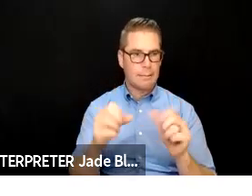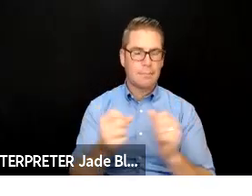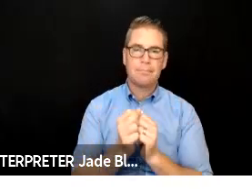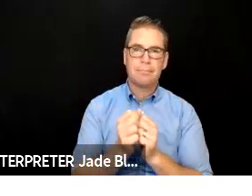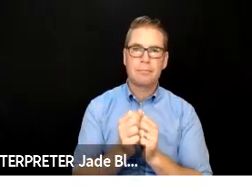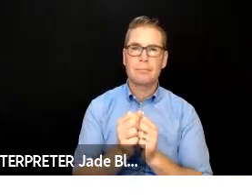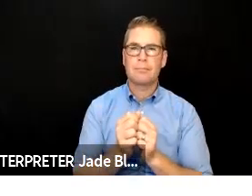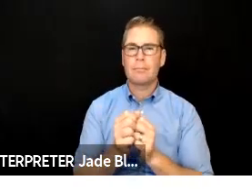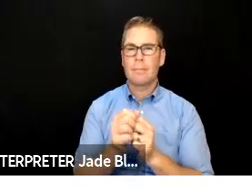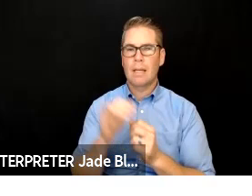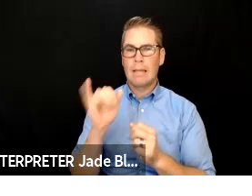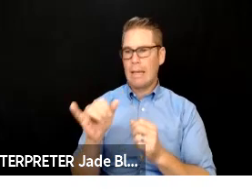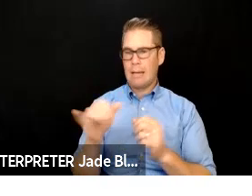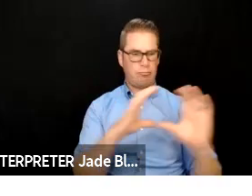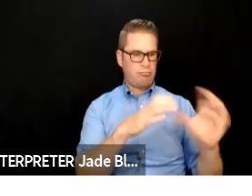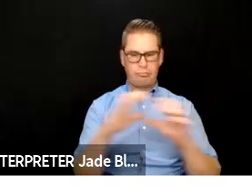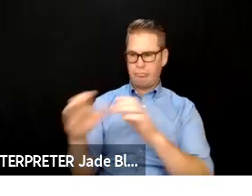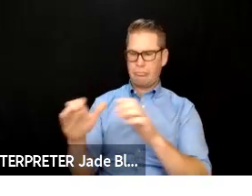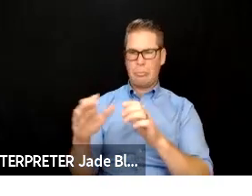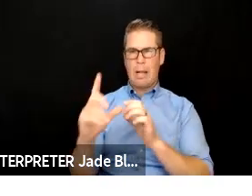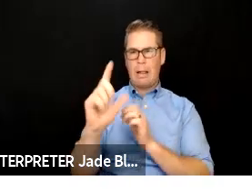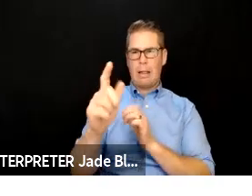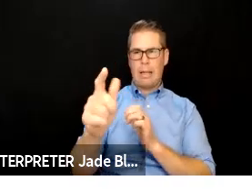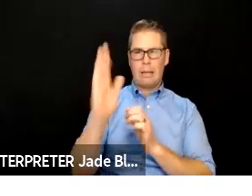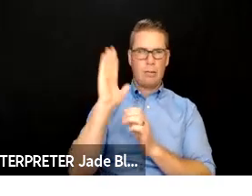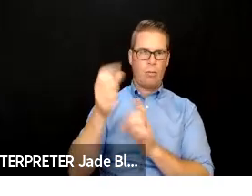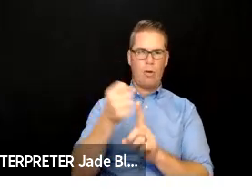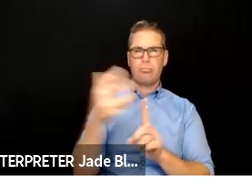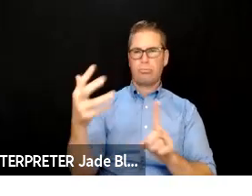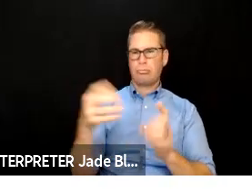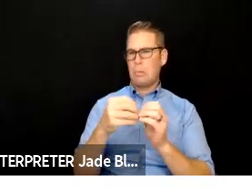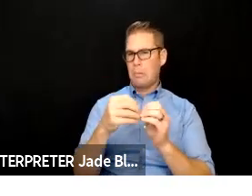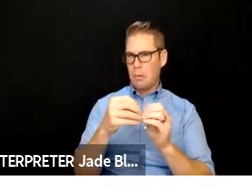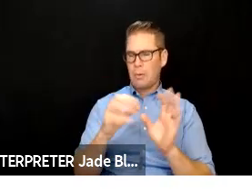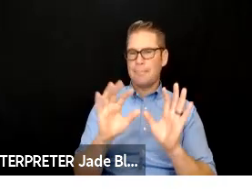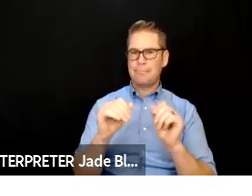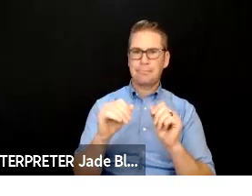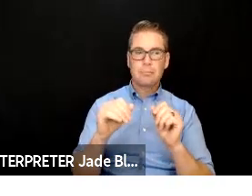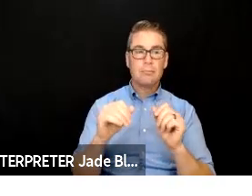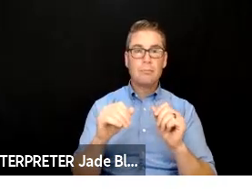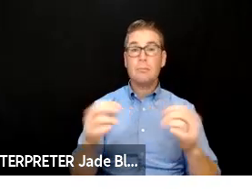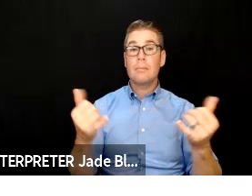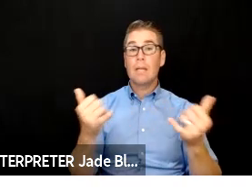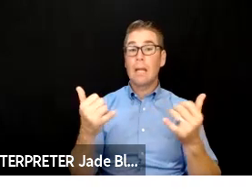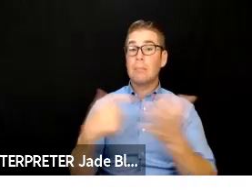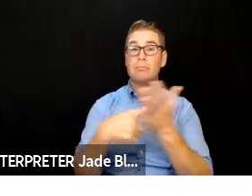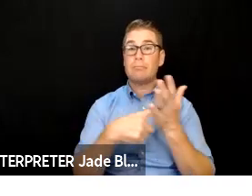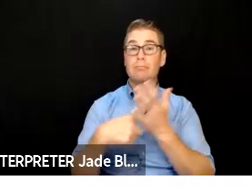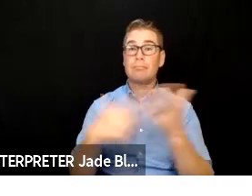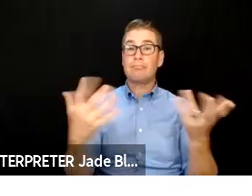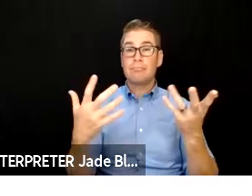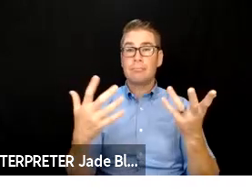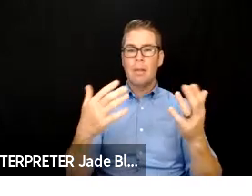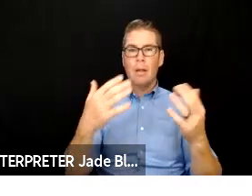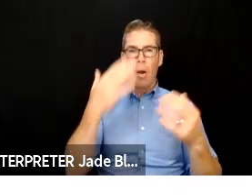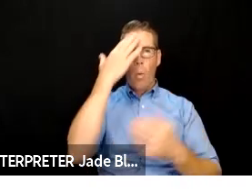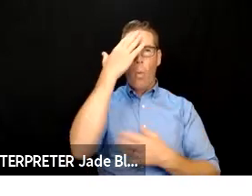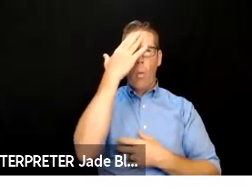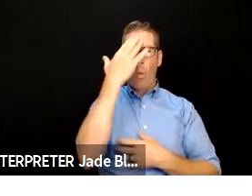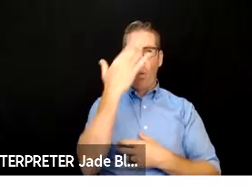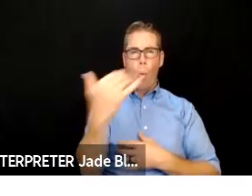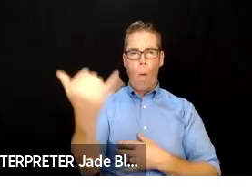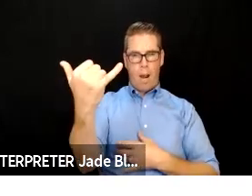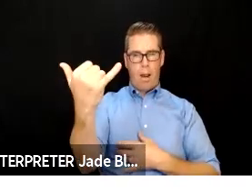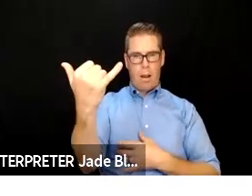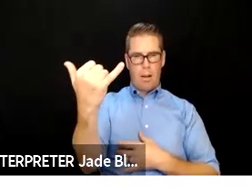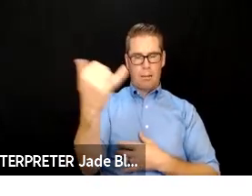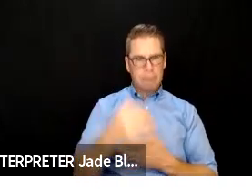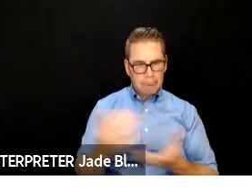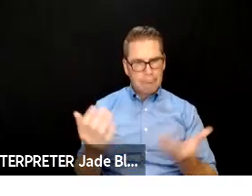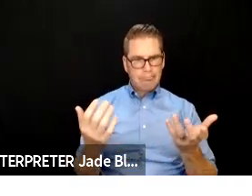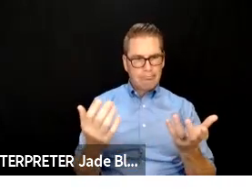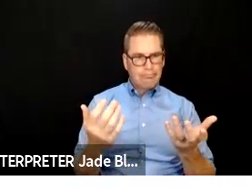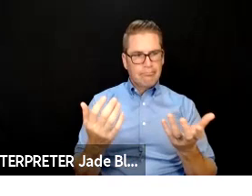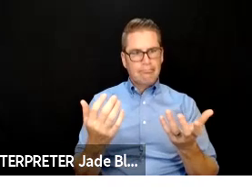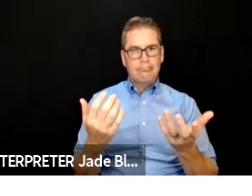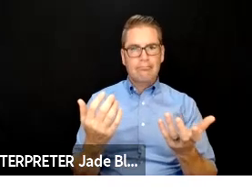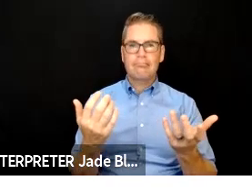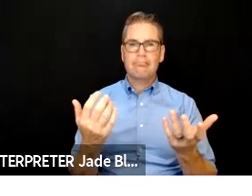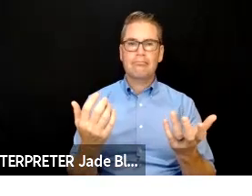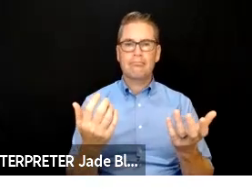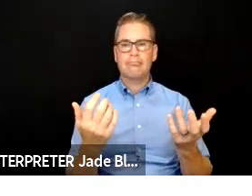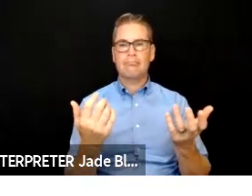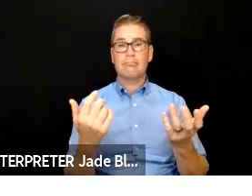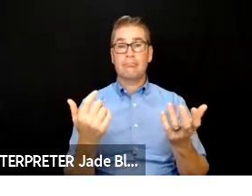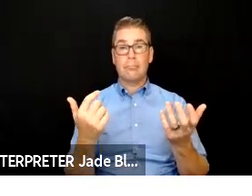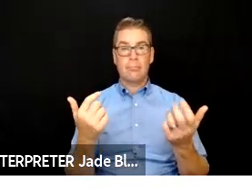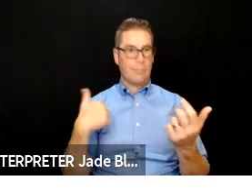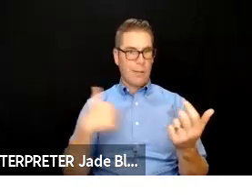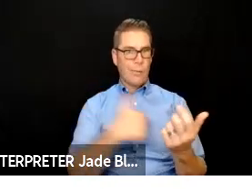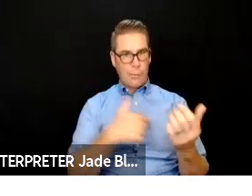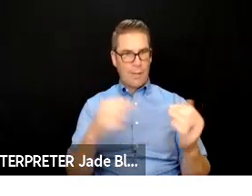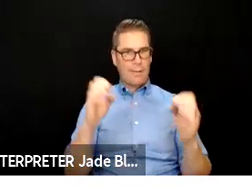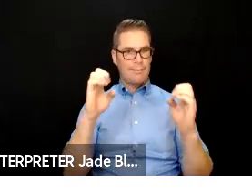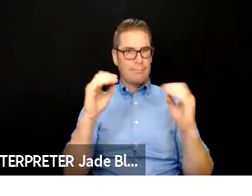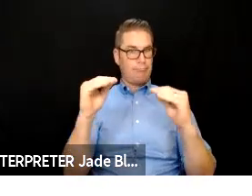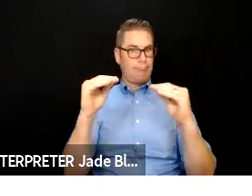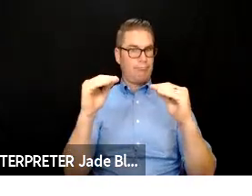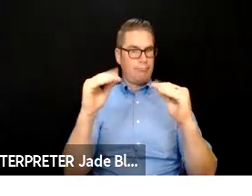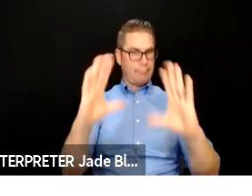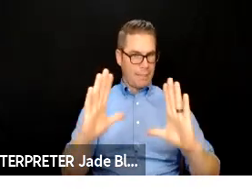Sally Potter: These classifications later on in the presentation. OK. So now I want to talk about why why we would as an educator choose to use an openly licensed material.